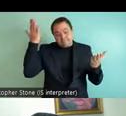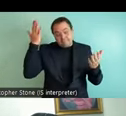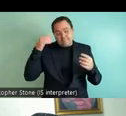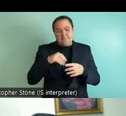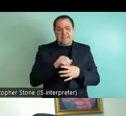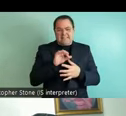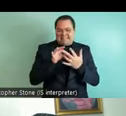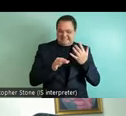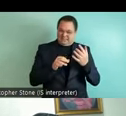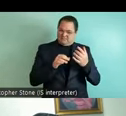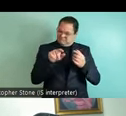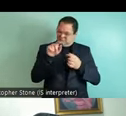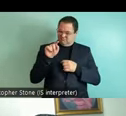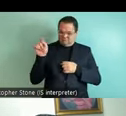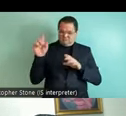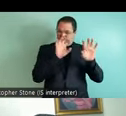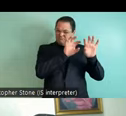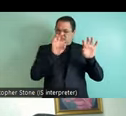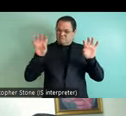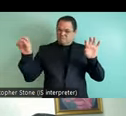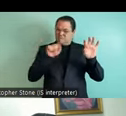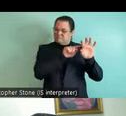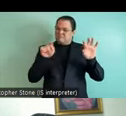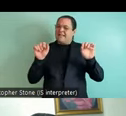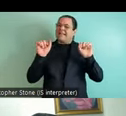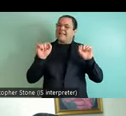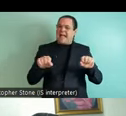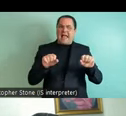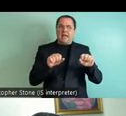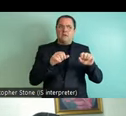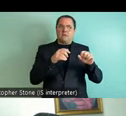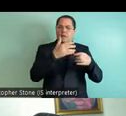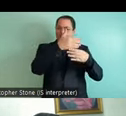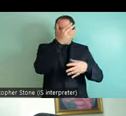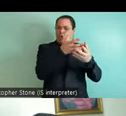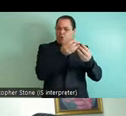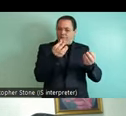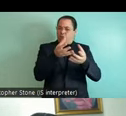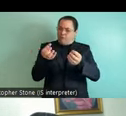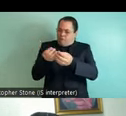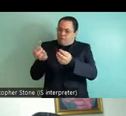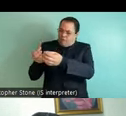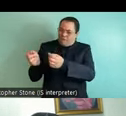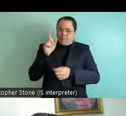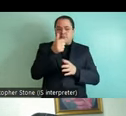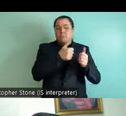11:49:17 Once they read. First of all, management commitment and by getting buy in from board